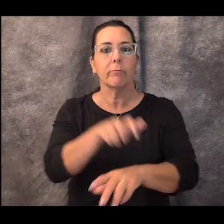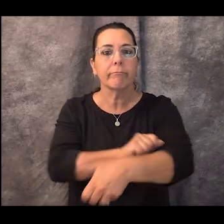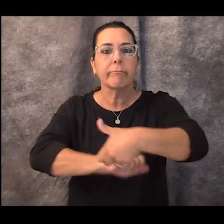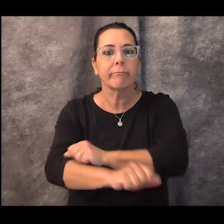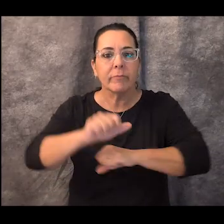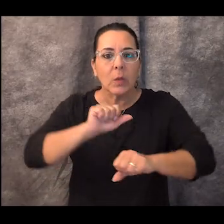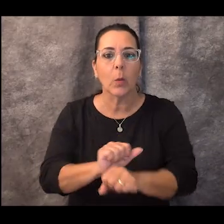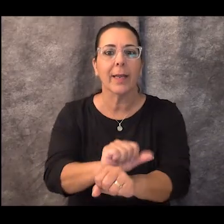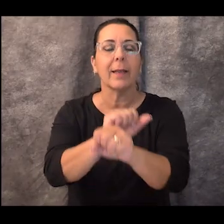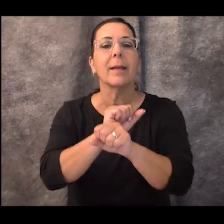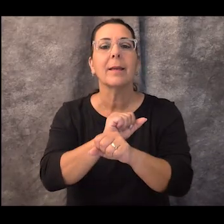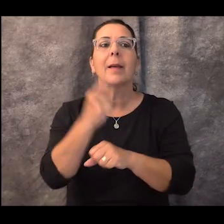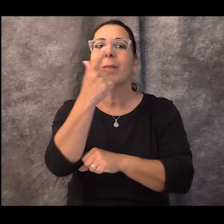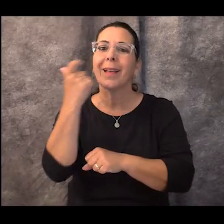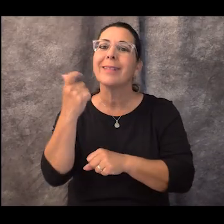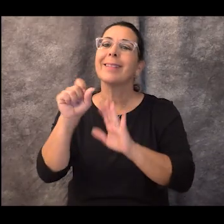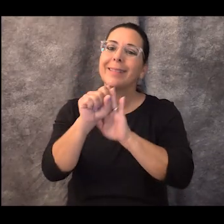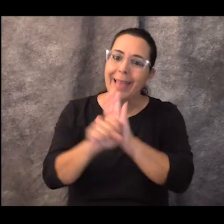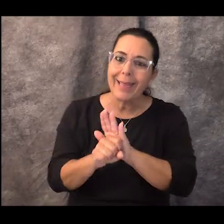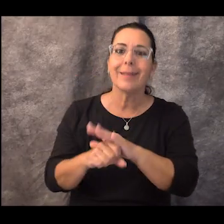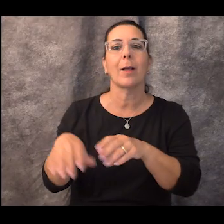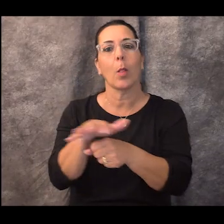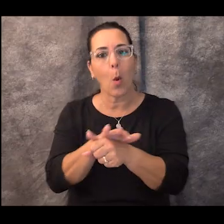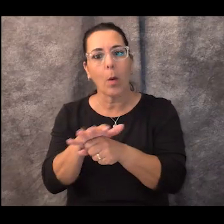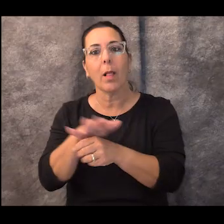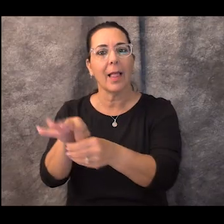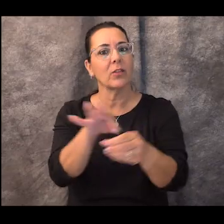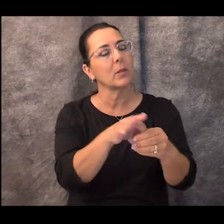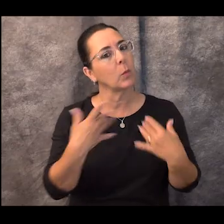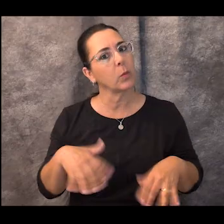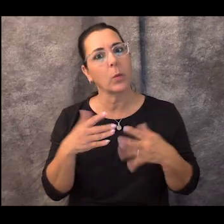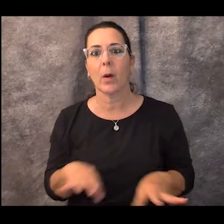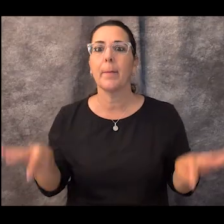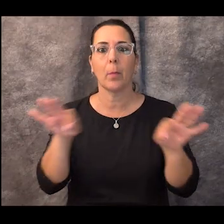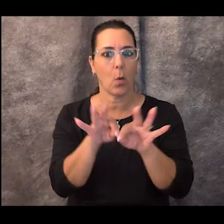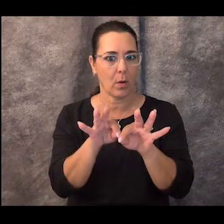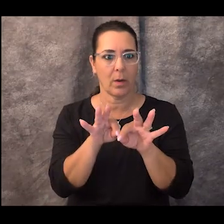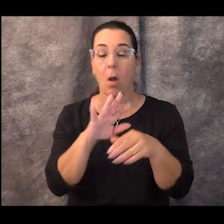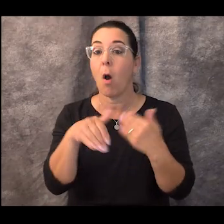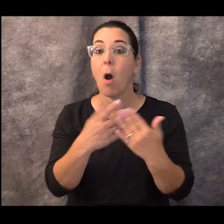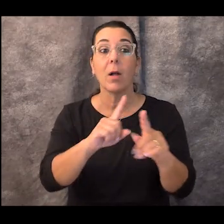Elections are so state and so local more than anything else, and they look really different all over the country.